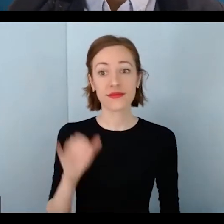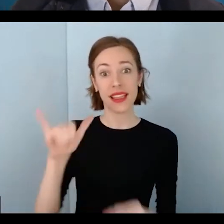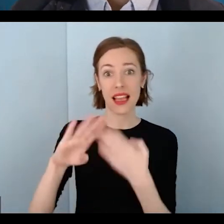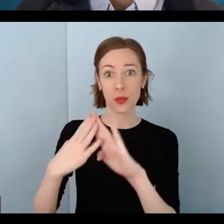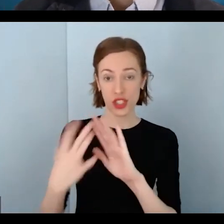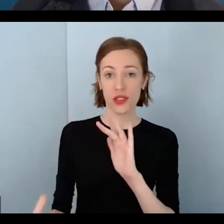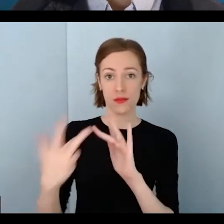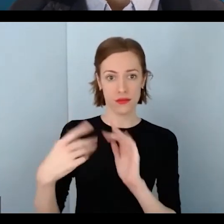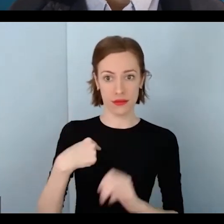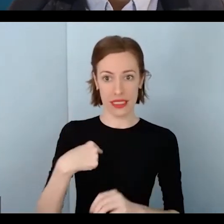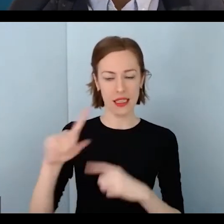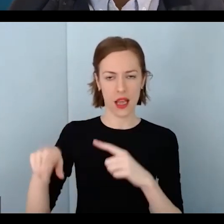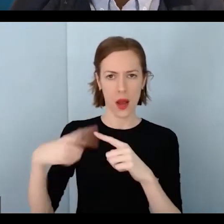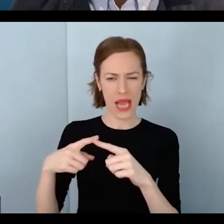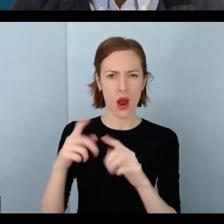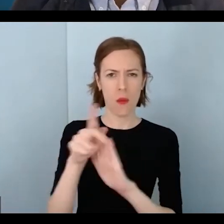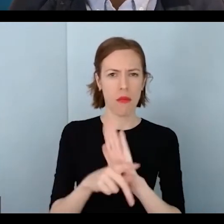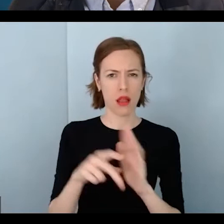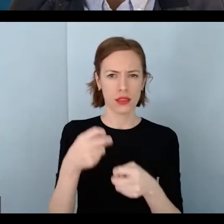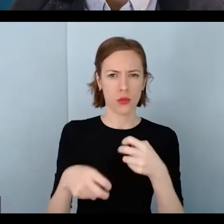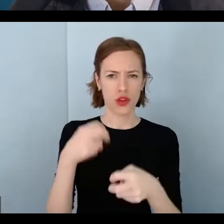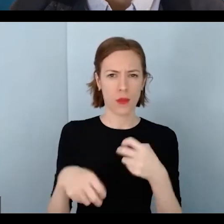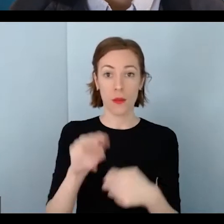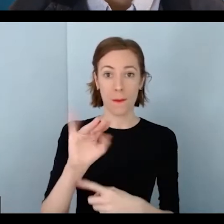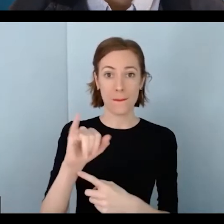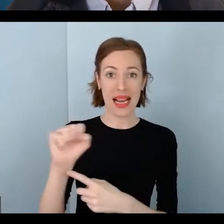The problem of misinformation amplified by algorithms.